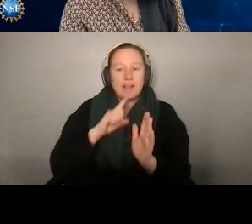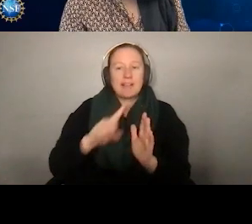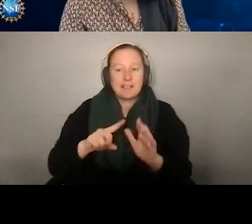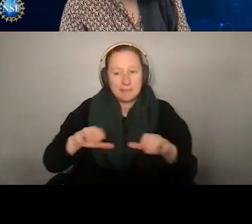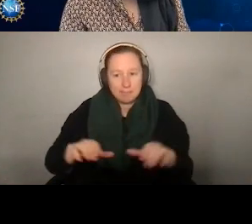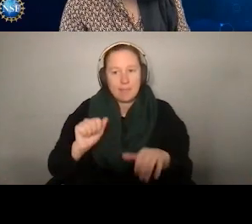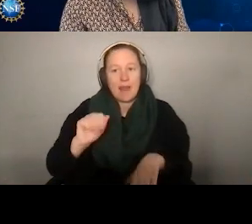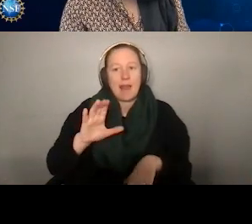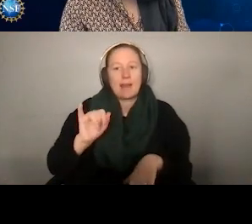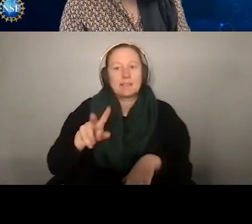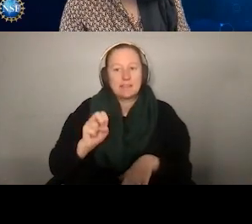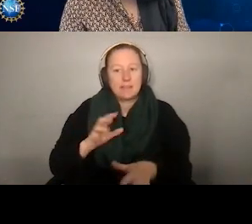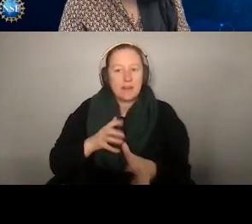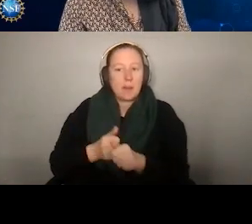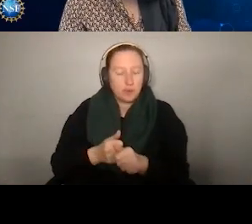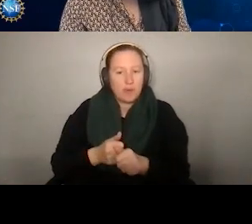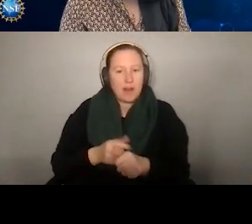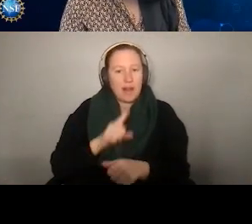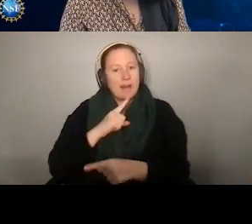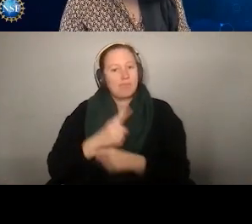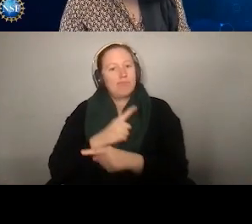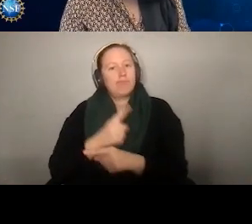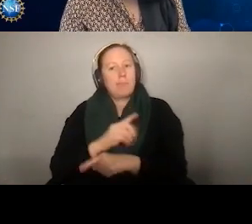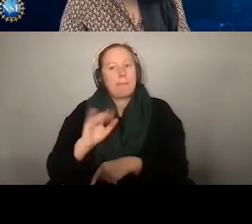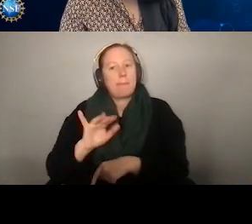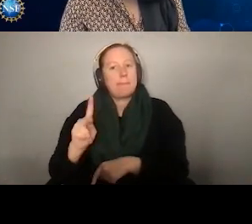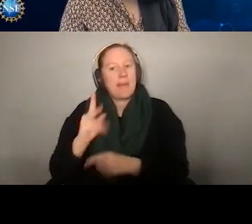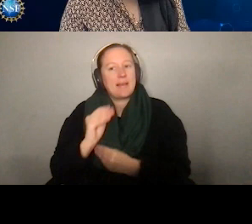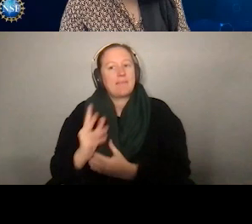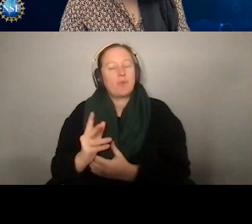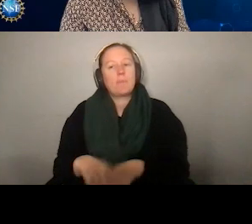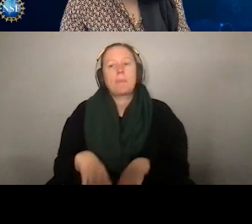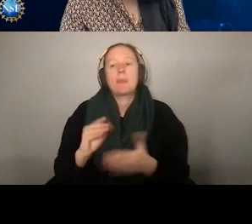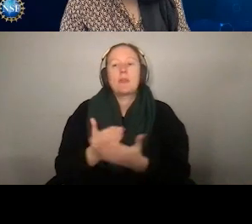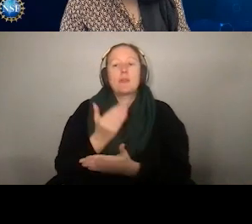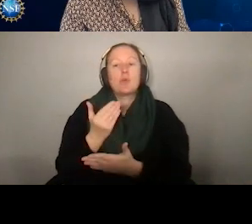including the banking data.NSF's new accounting system stops payment to any awardee